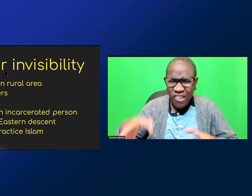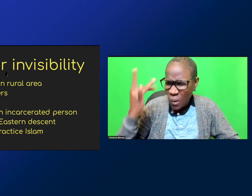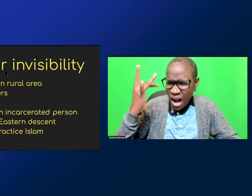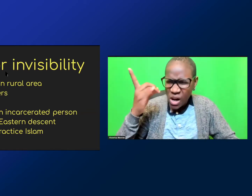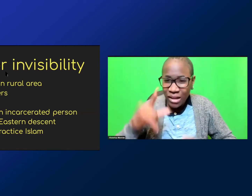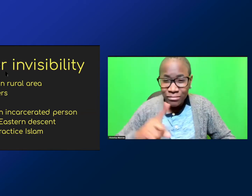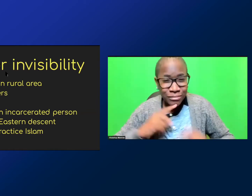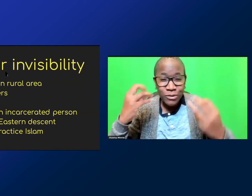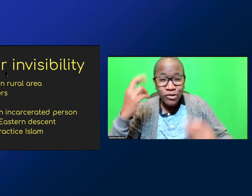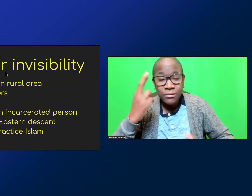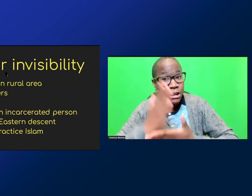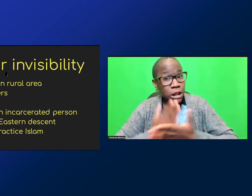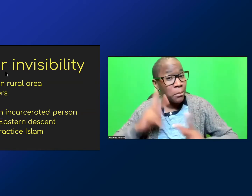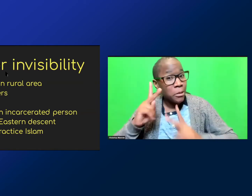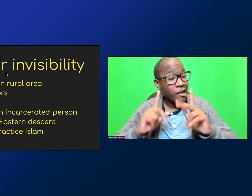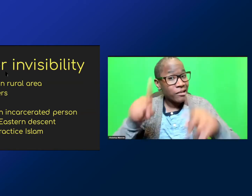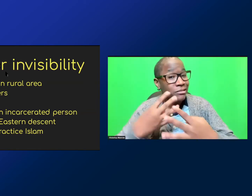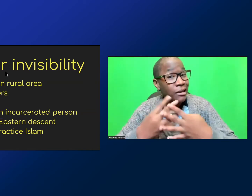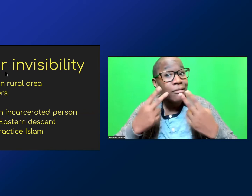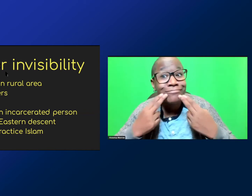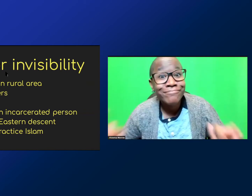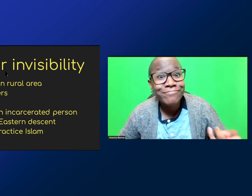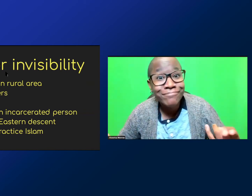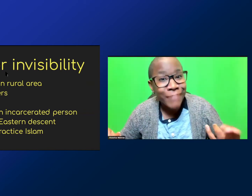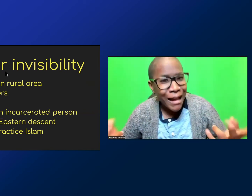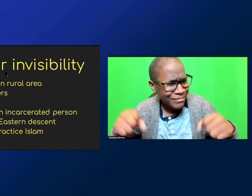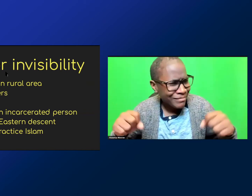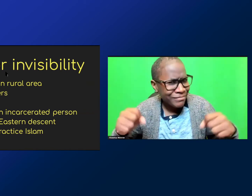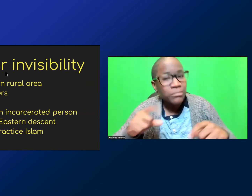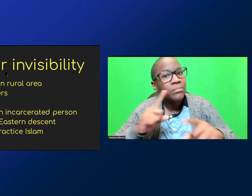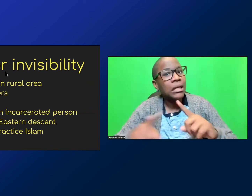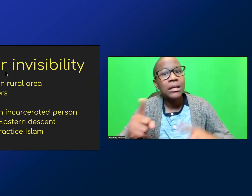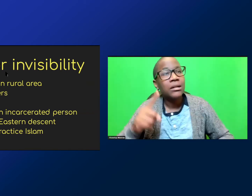family member who's currently incarcerated and too often incarceration is a taboo topic that leaves